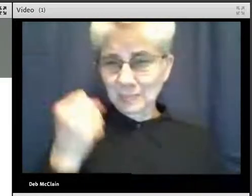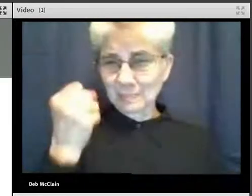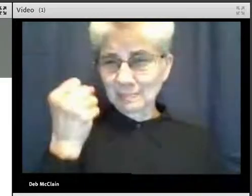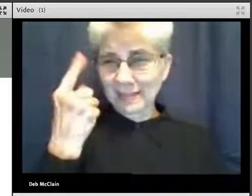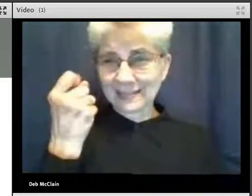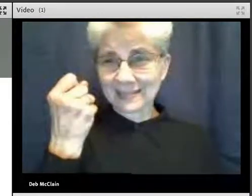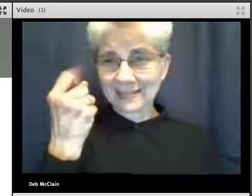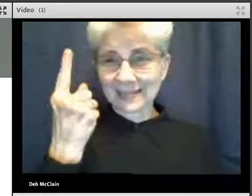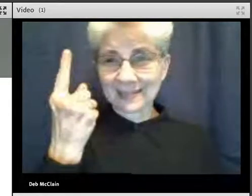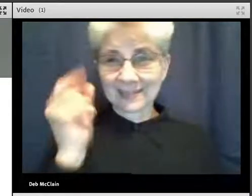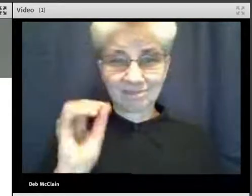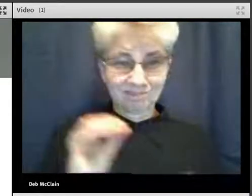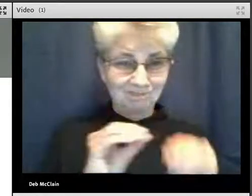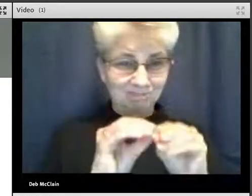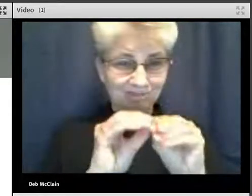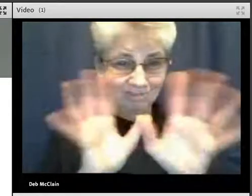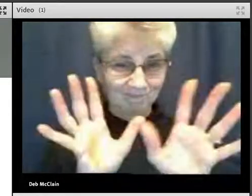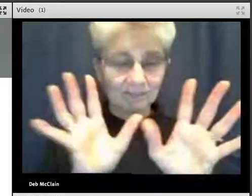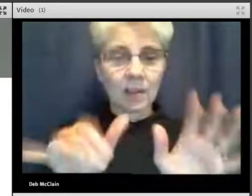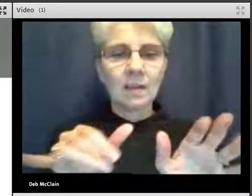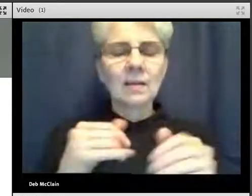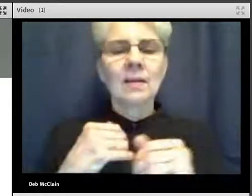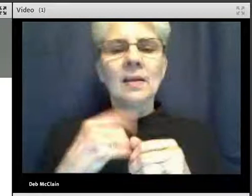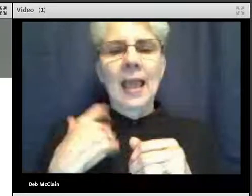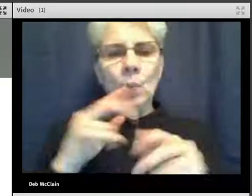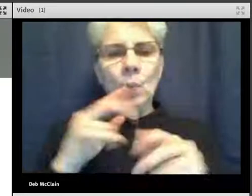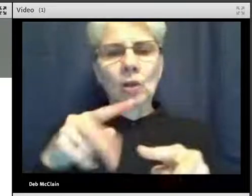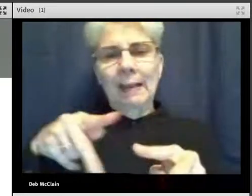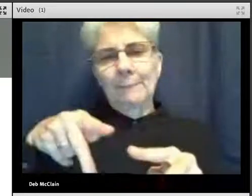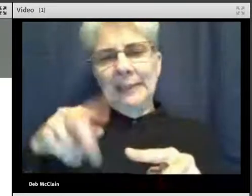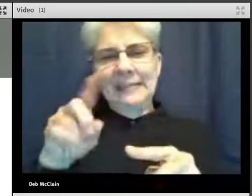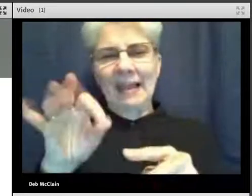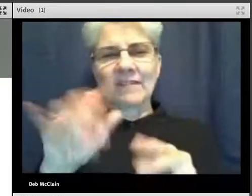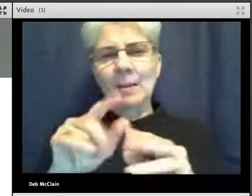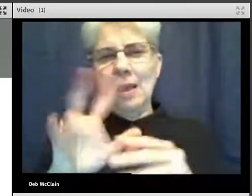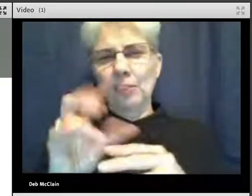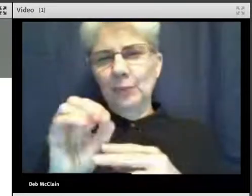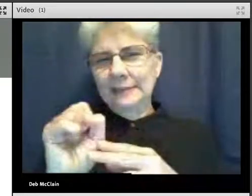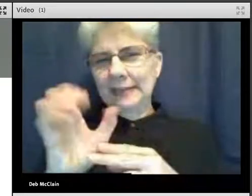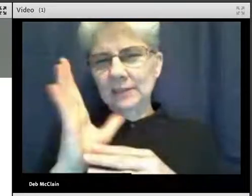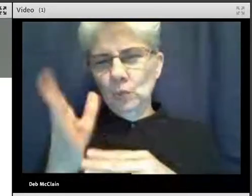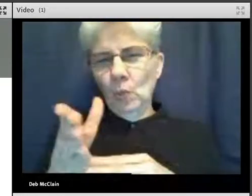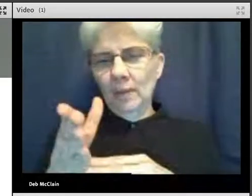Does that make sense to everybody? And we'll look at PDF in what, in like 30 seconds?